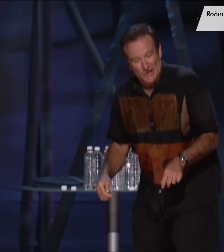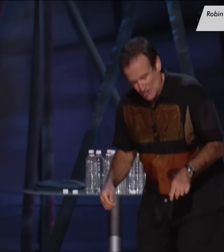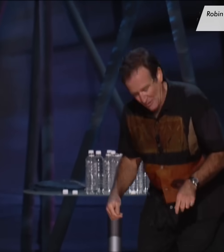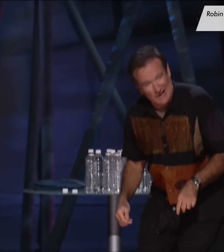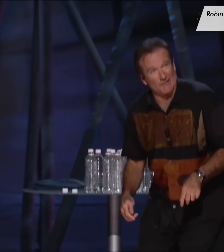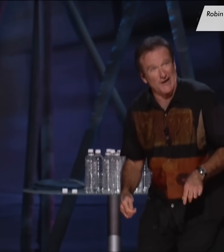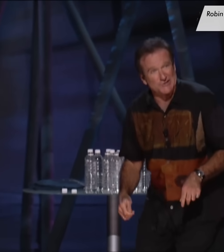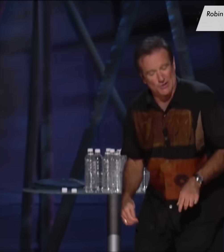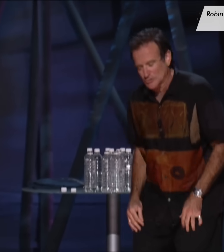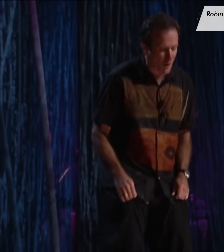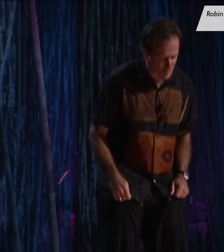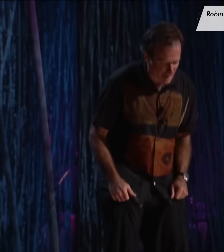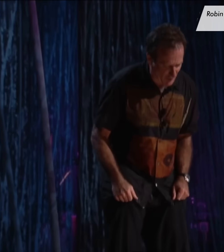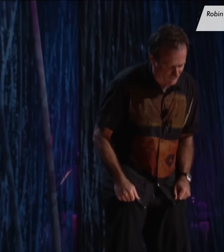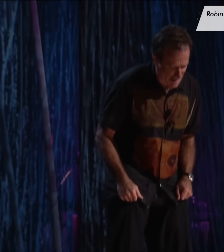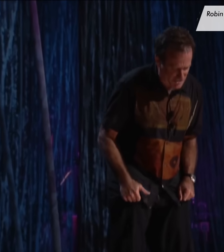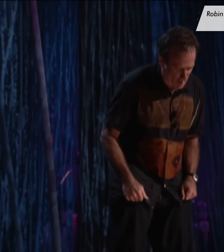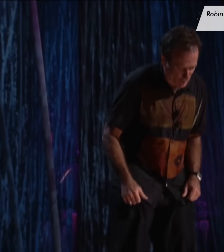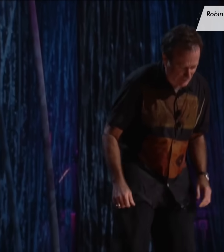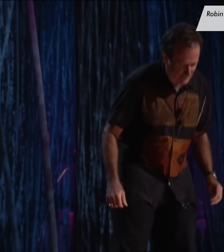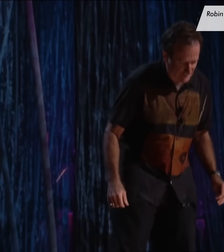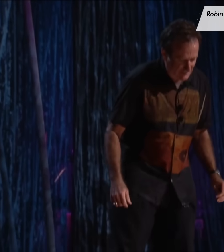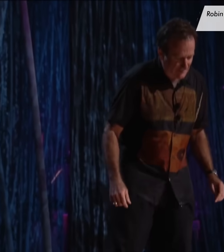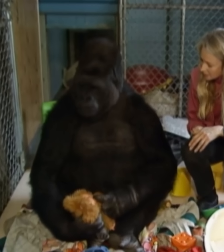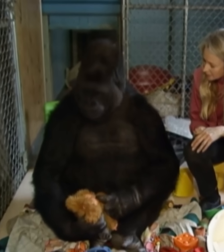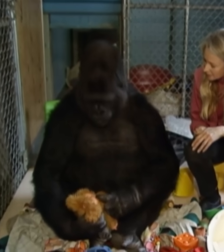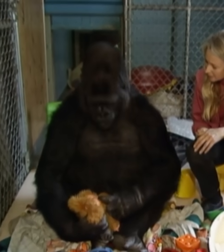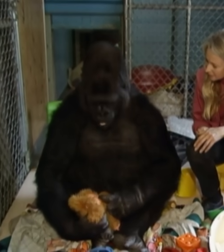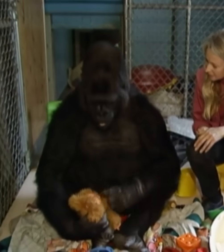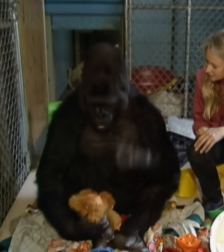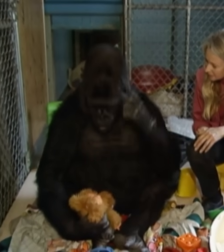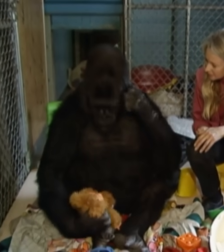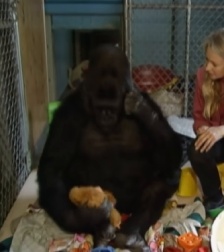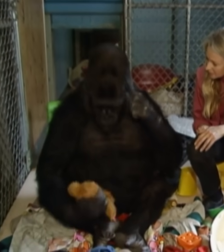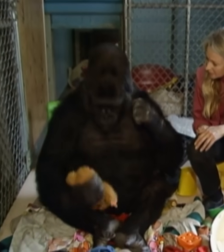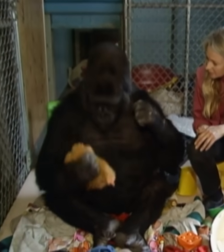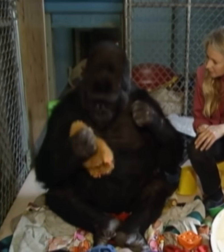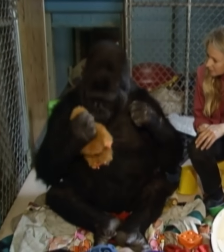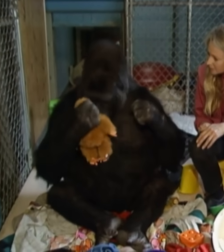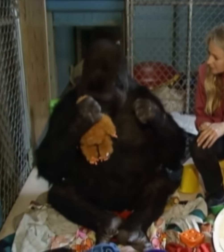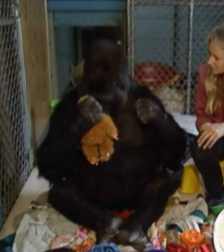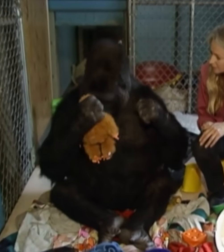[ROBIN:] Should we go to phase two? No. Do not go to phase two!! [SOUP:] When he died, the story goes, Koko mourned his passing.